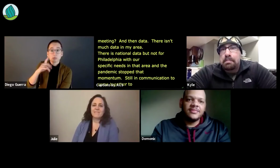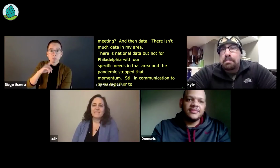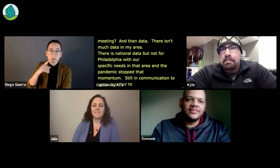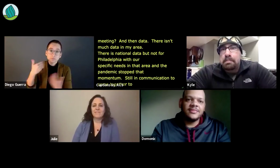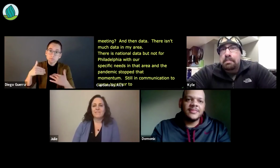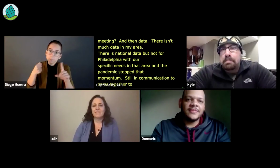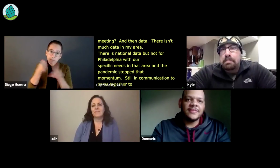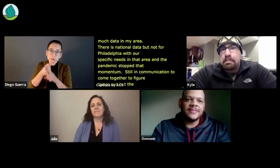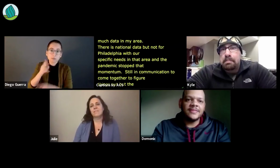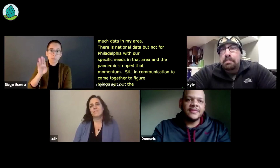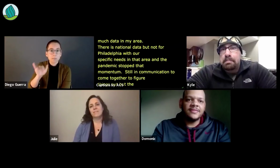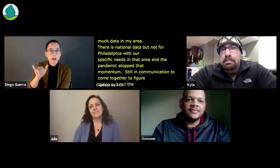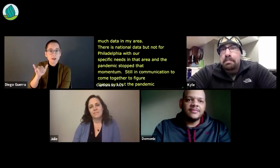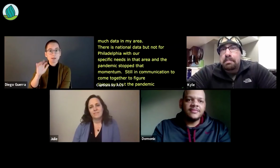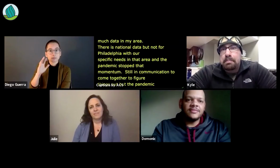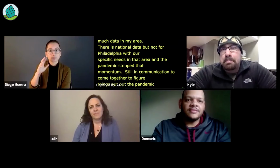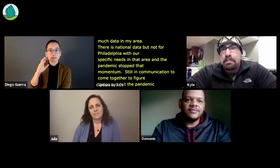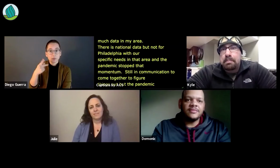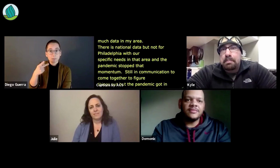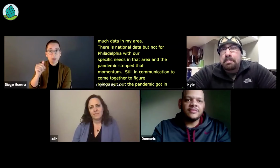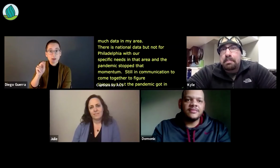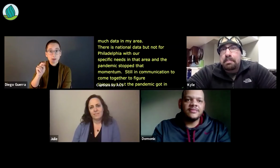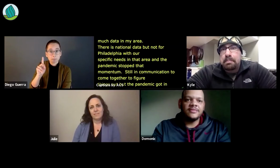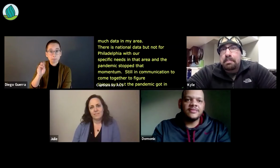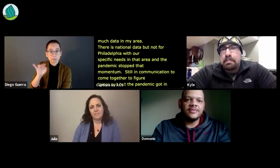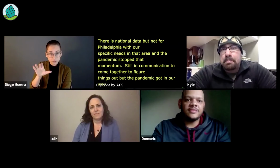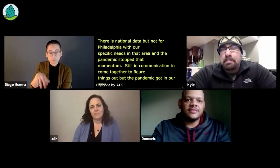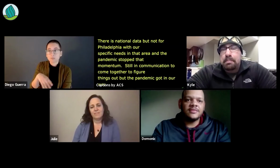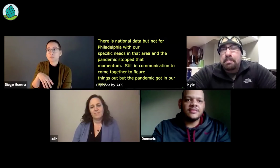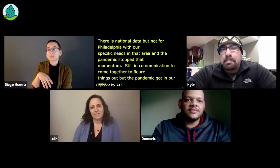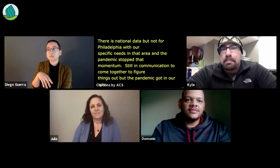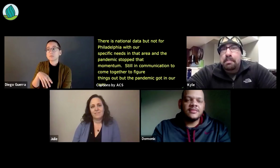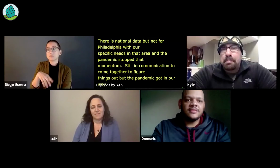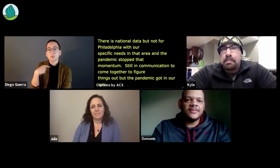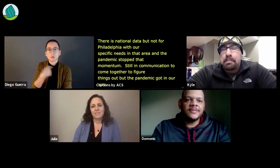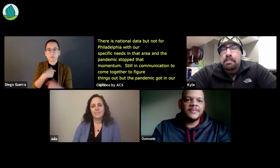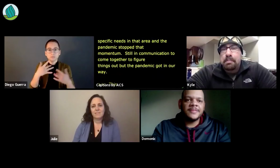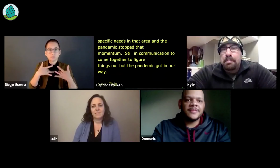NDC as well was impacted by the pandemic, Dominic. You're not the only one.